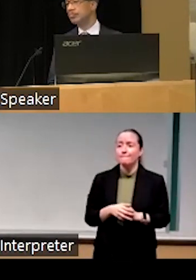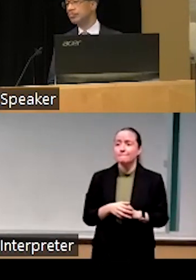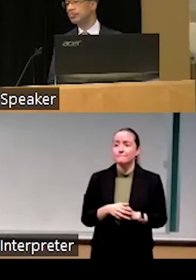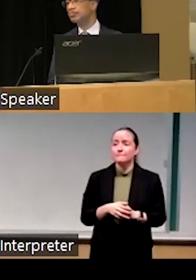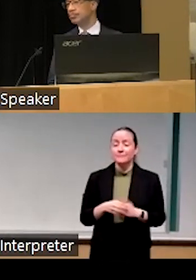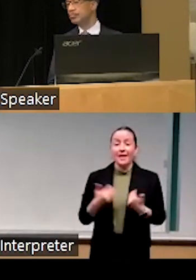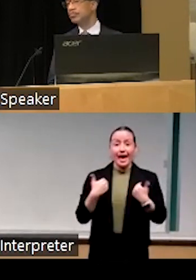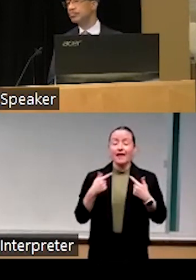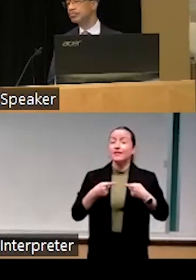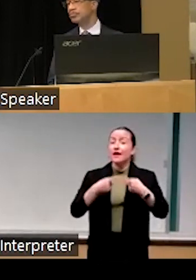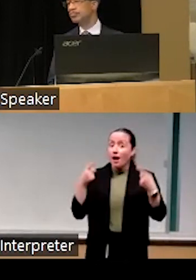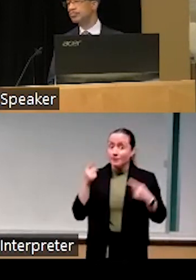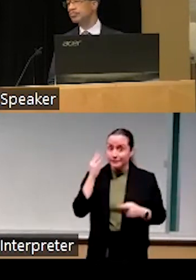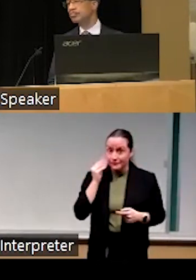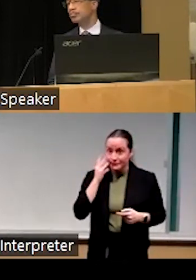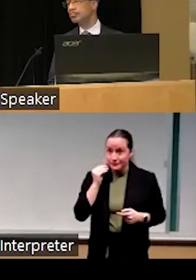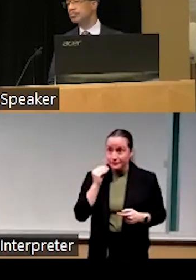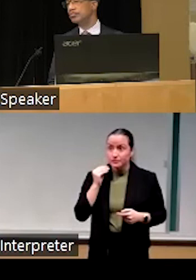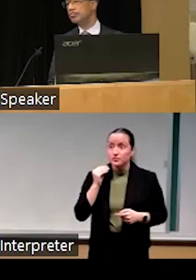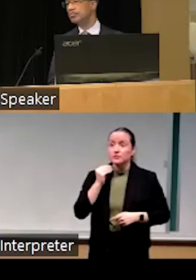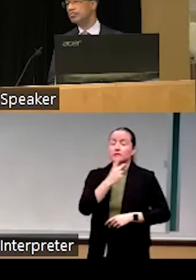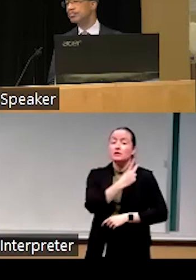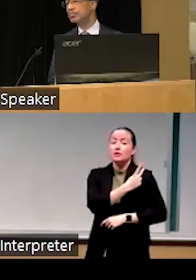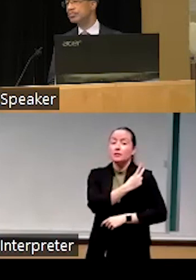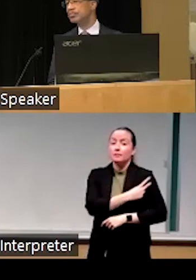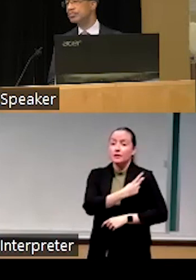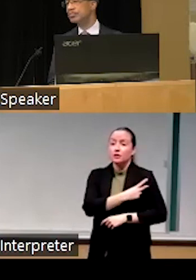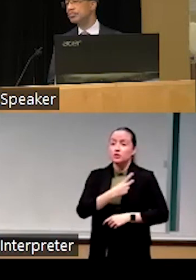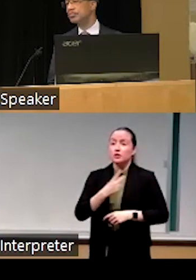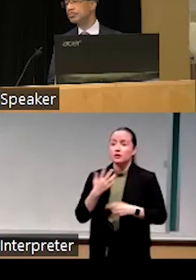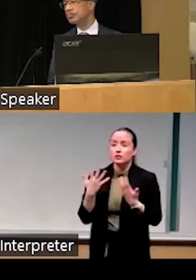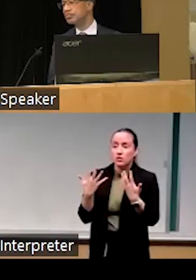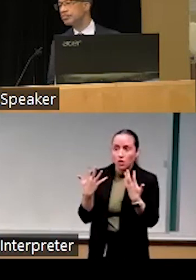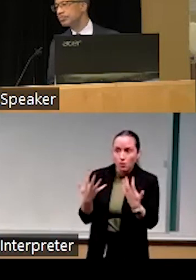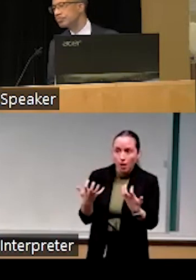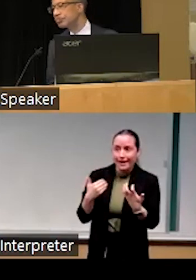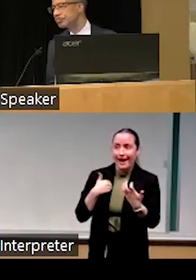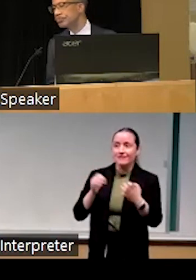experience where um patients specifically wanted to seek out a korean-american psychiatrist and